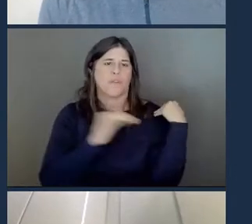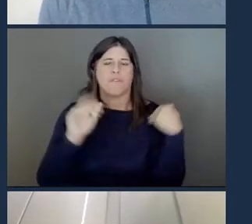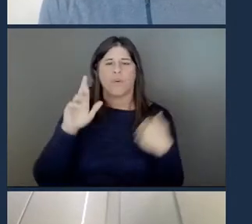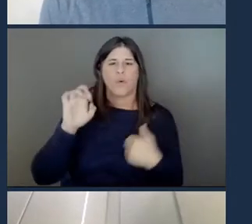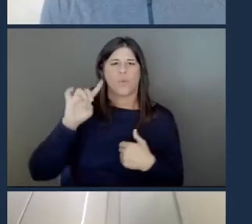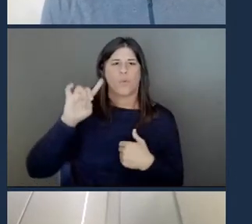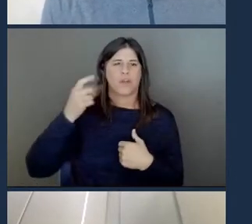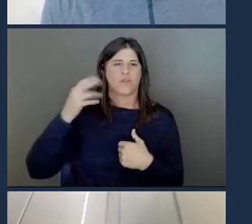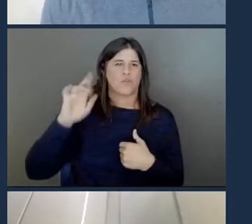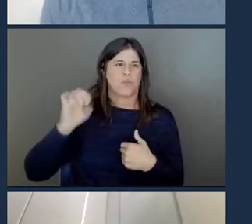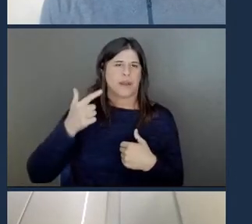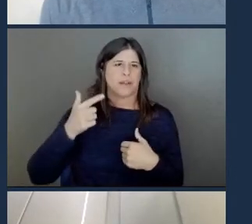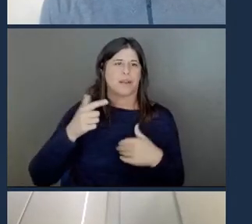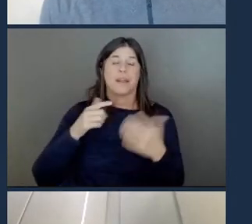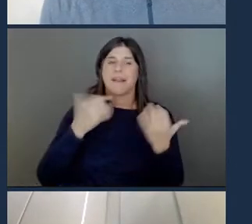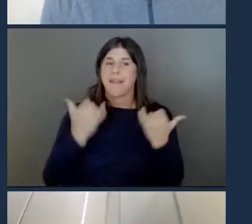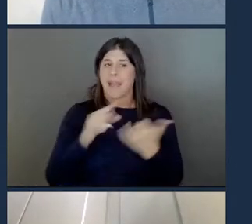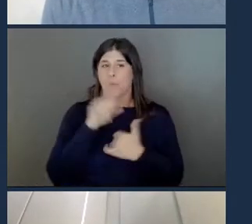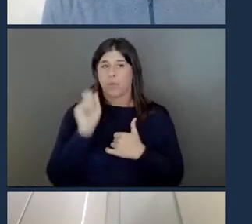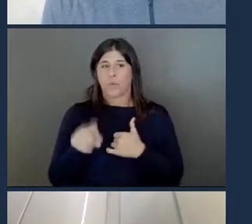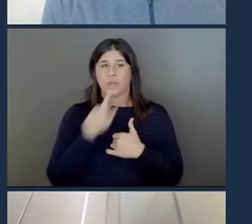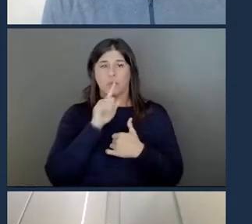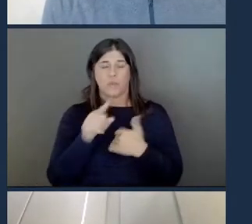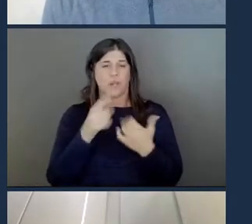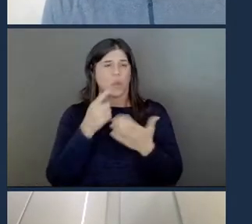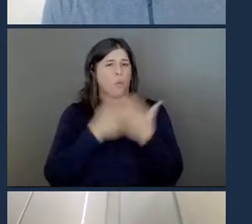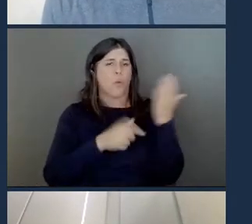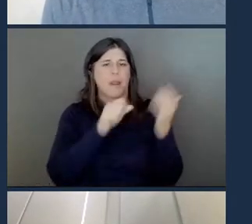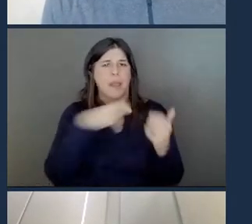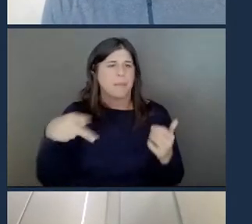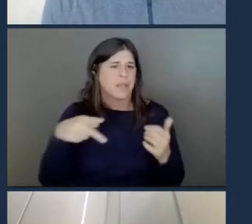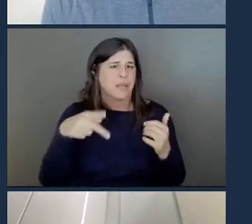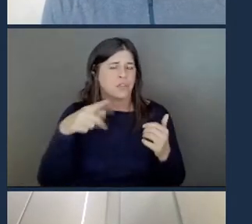Now the question becomes, what applications are you running